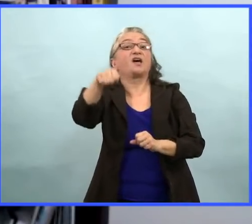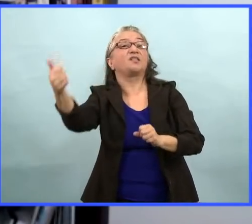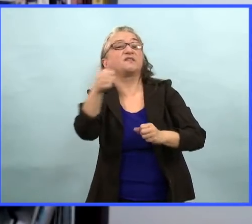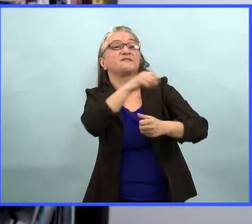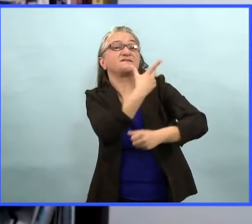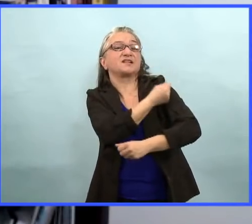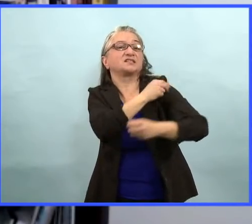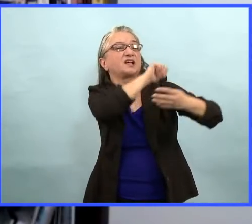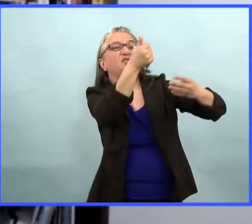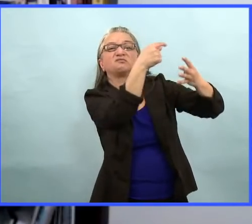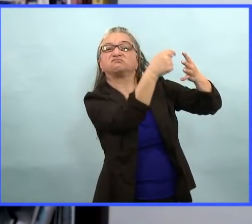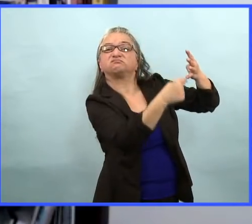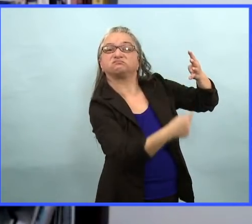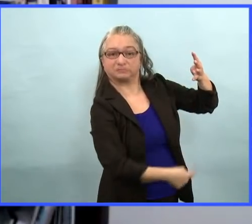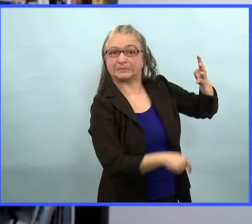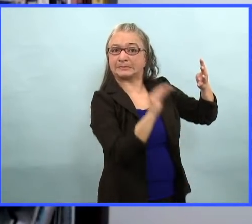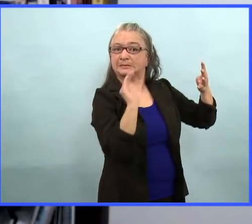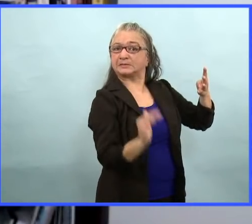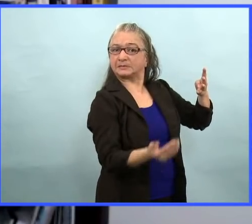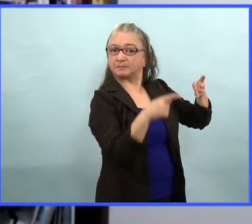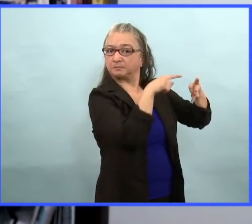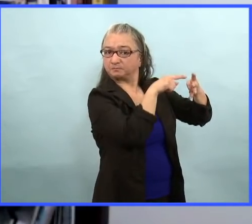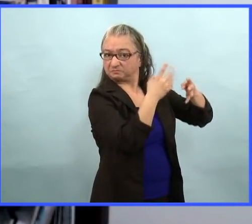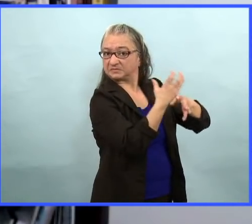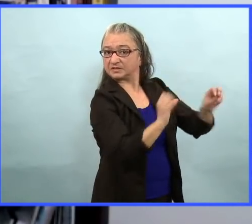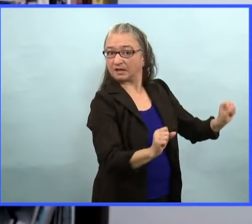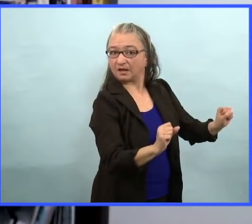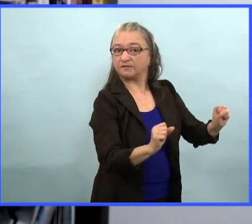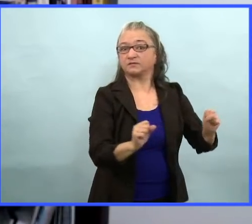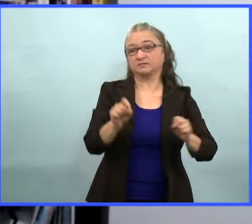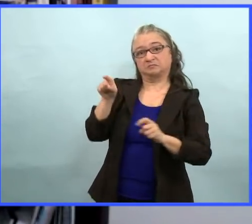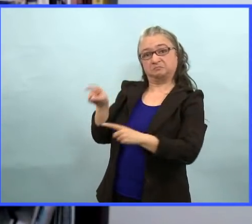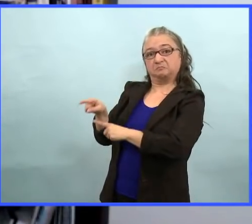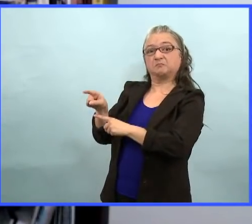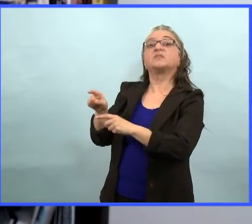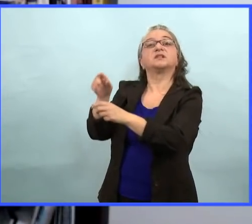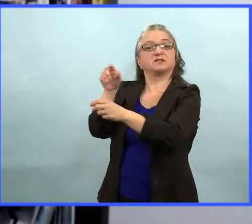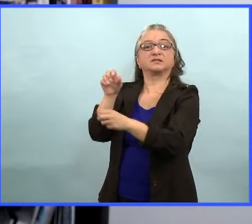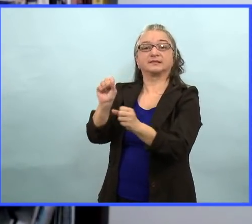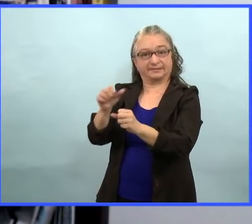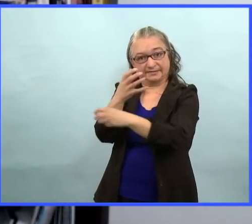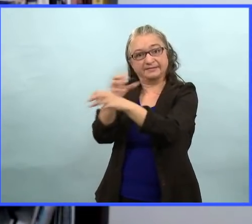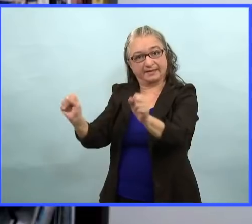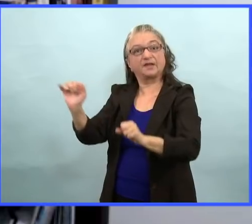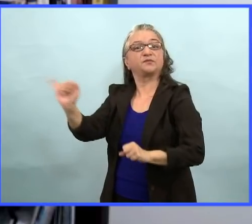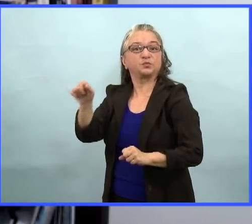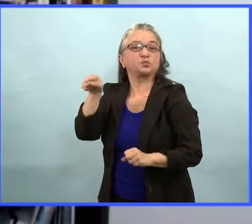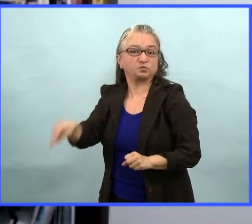to expect there would be any long-term effects for this age group related to getting a vaccine